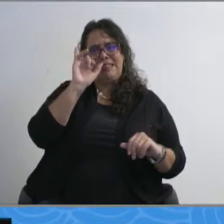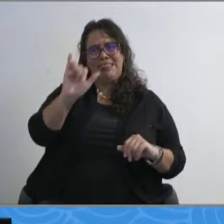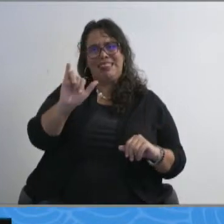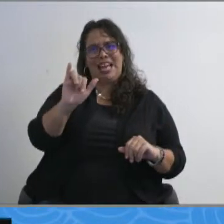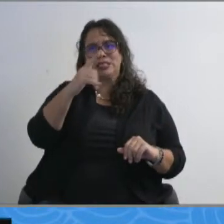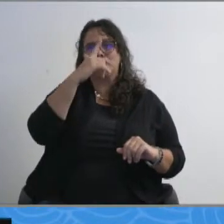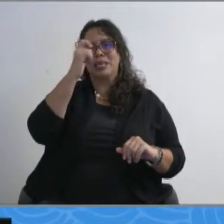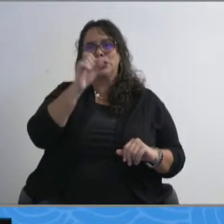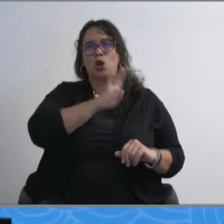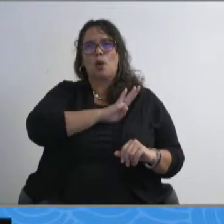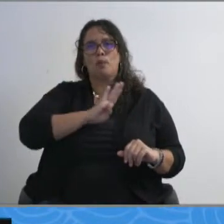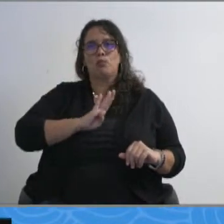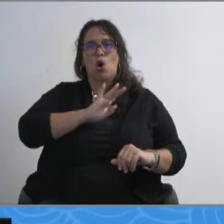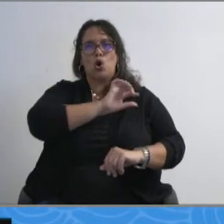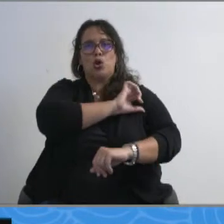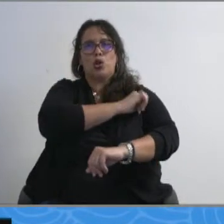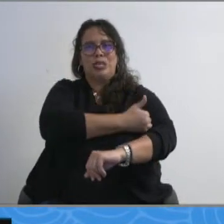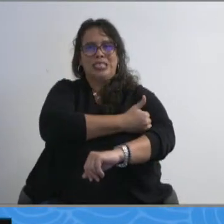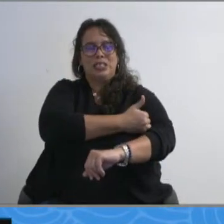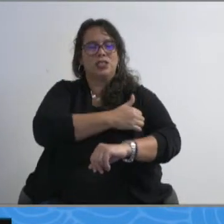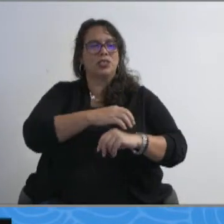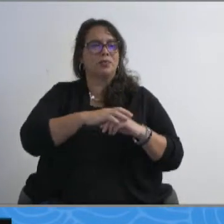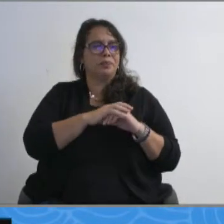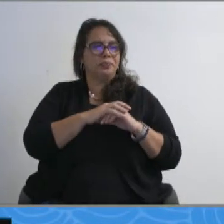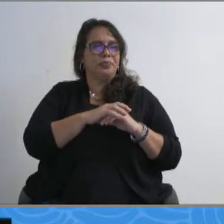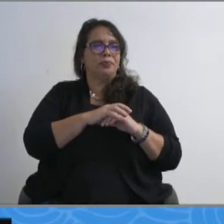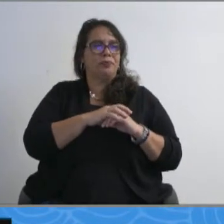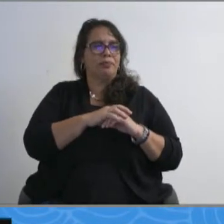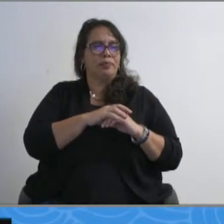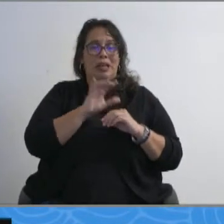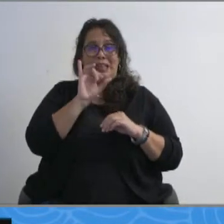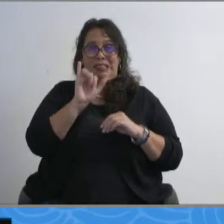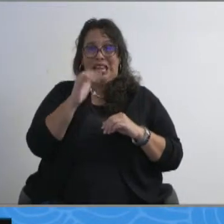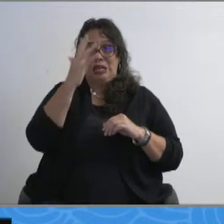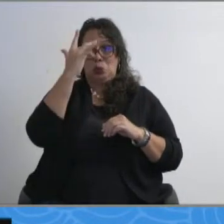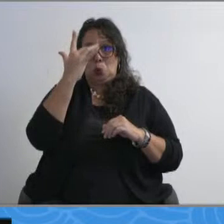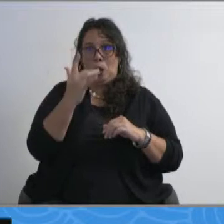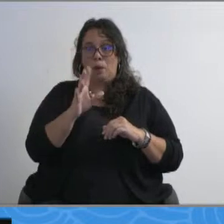And that's why I wanted to talk to you about that at the very beginning when we talked about the definitions.